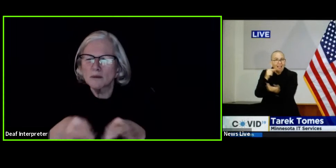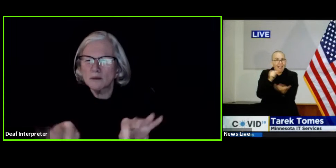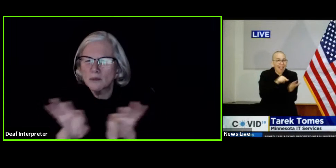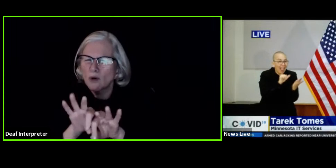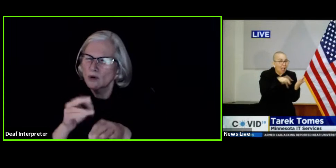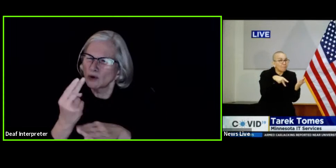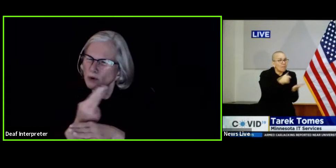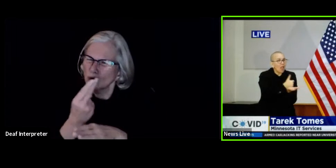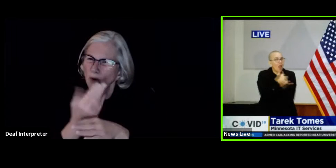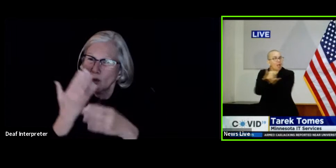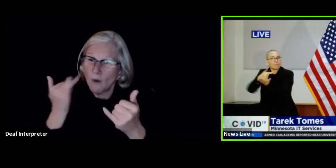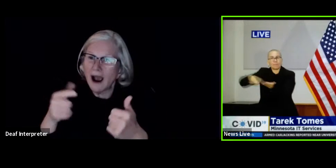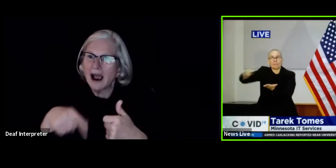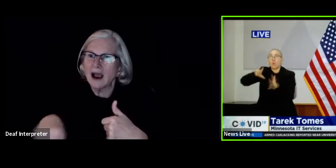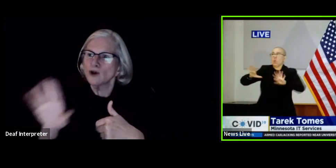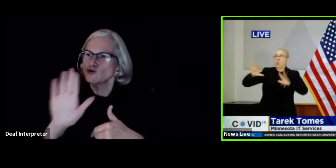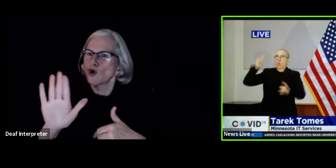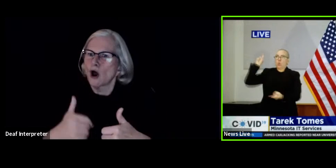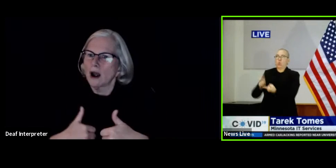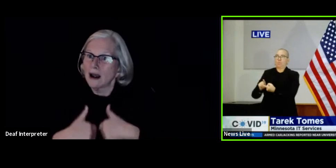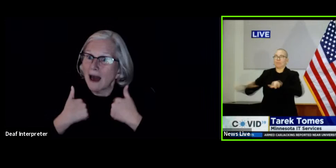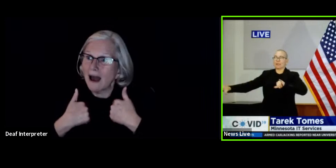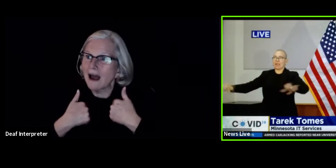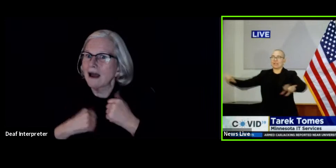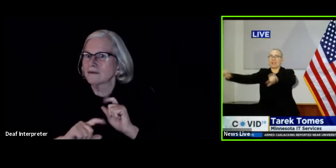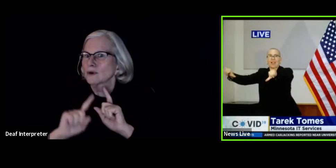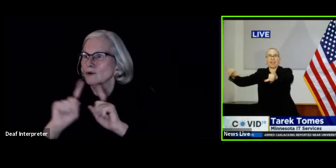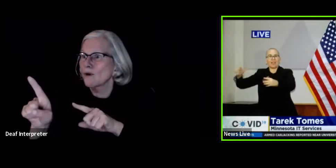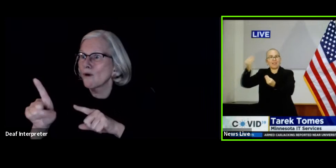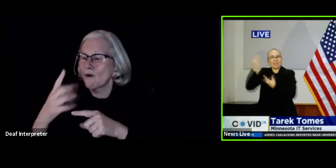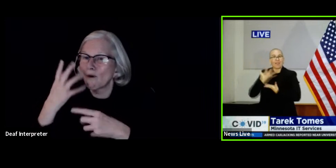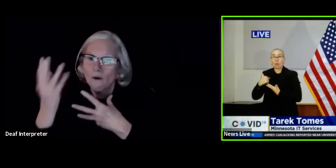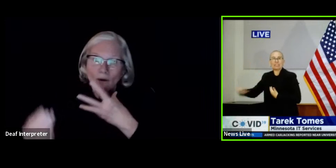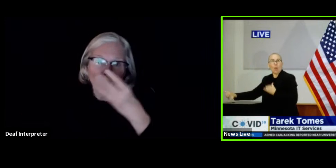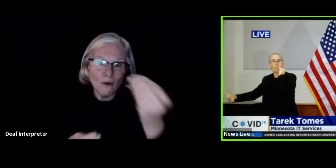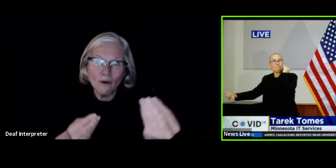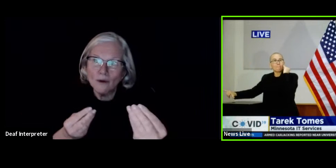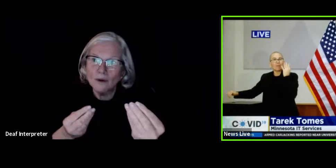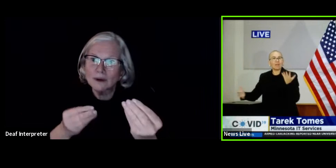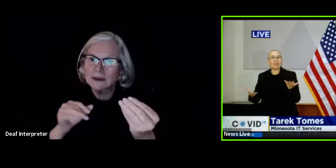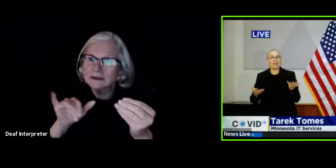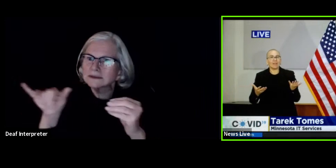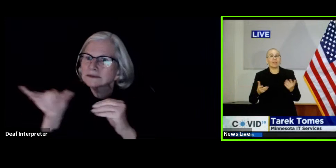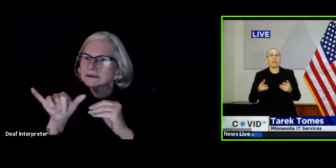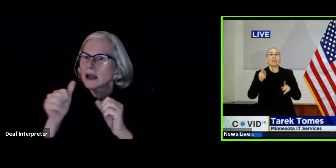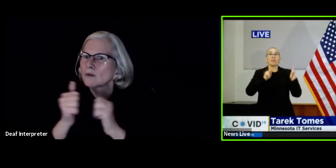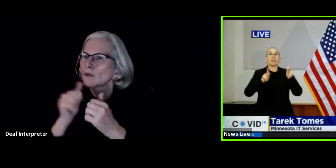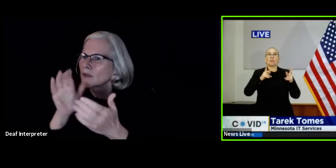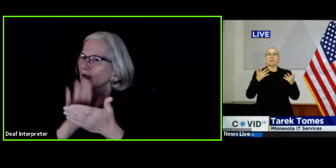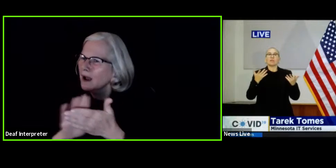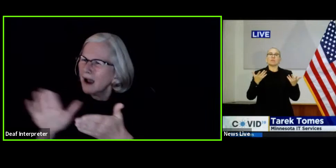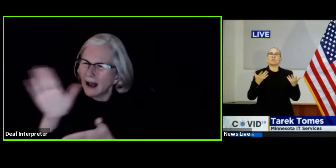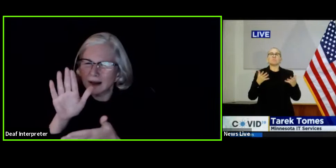YOU KNOW, THE ADOPTION SOMETIMES IS VIEWED AS A -- VIEWED AS A HOLISTIC STATE LEVEL. IF A COLLEGE OR UNIVERSITY, FOR EXAMPLE, HAS